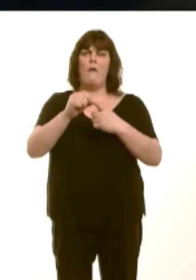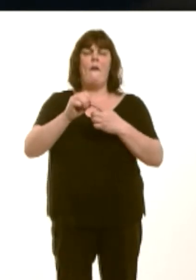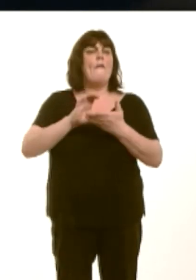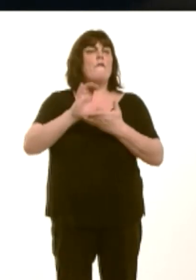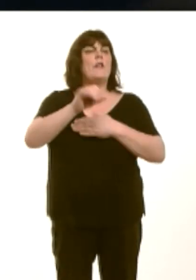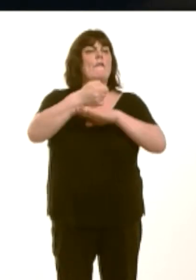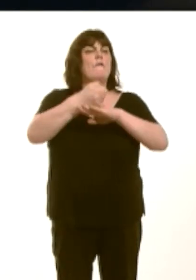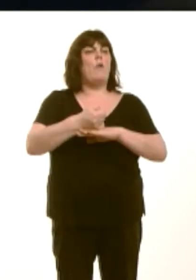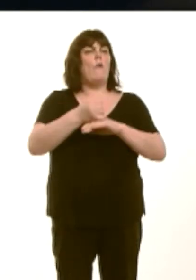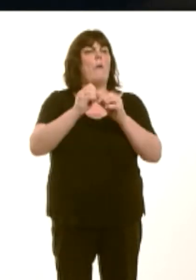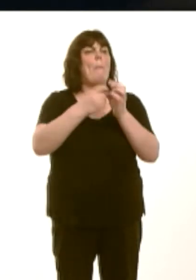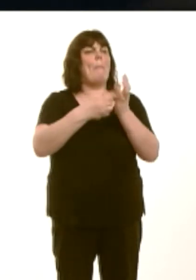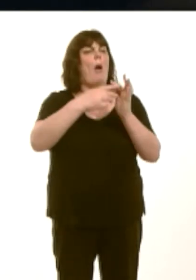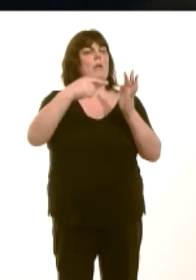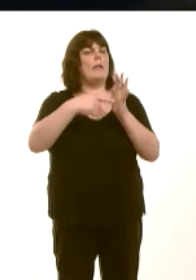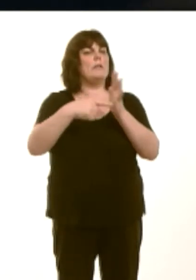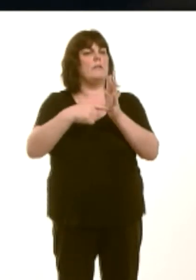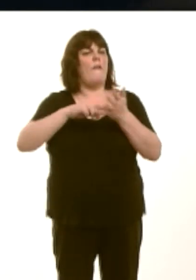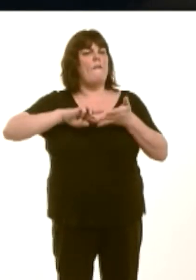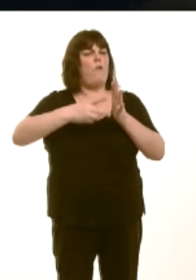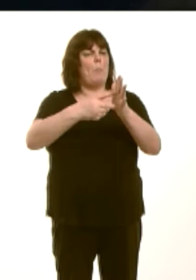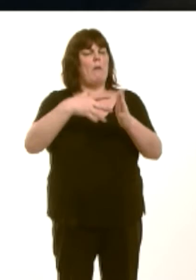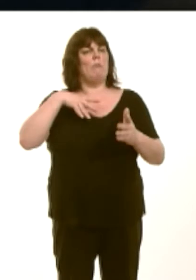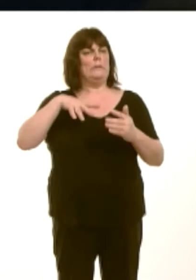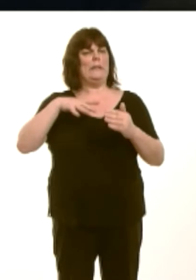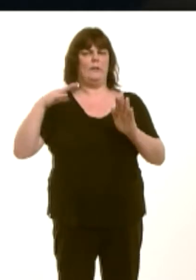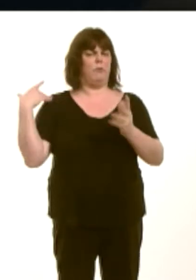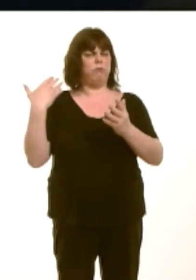for a long time and your Government has called for this for a long time?